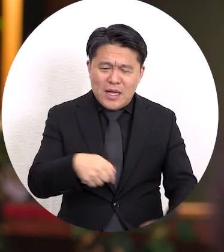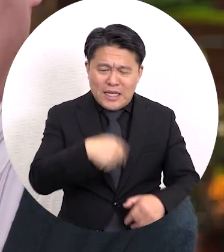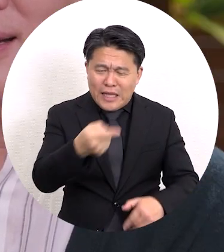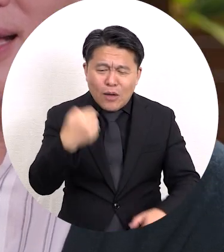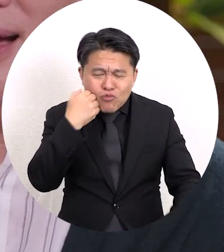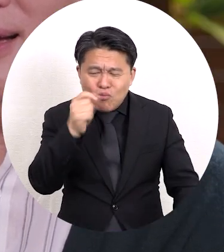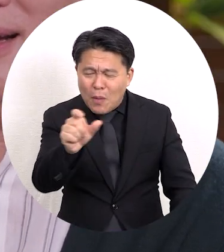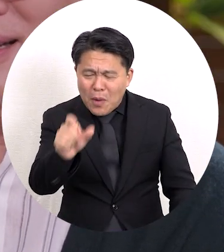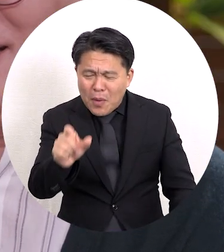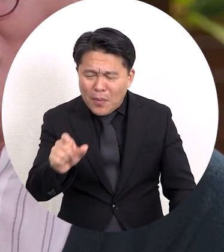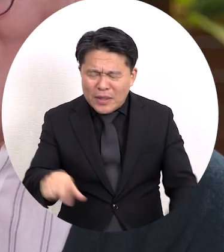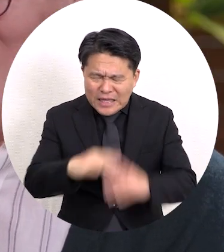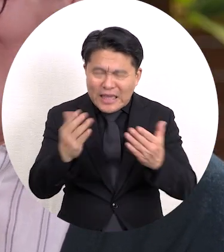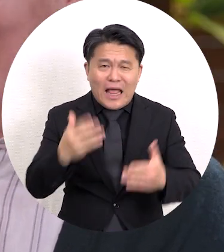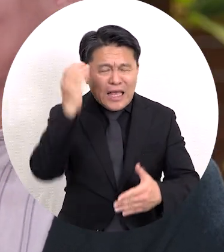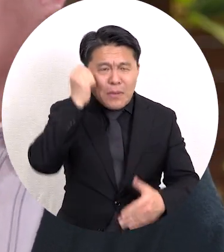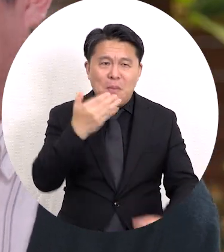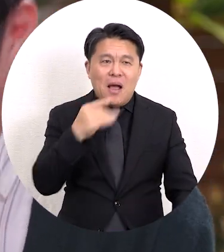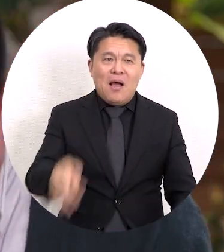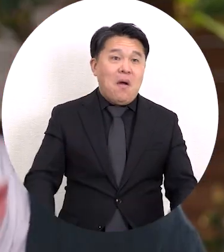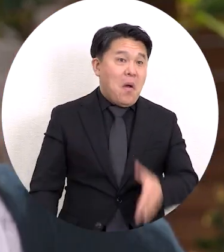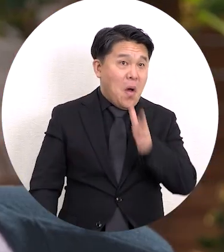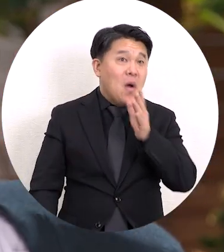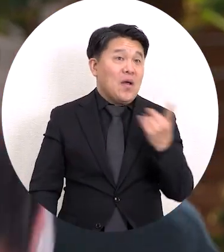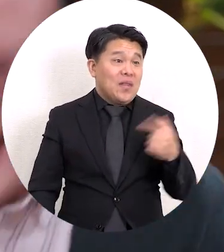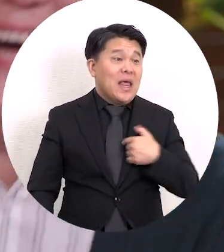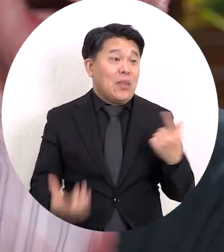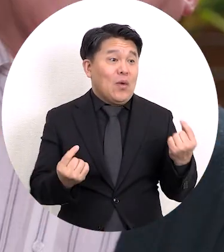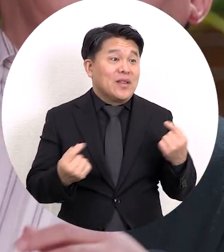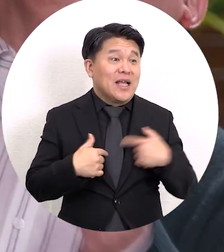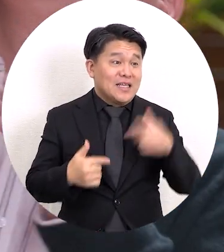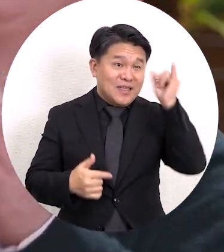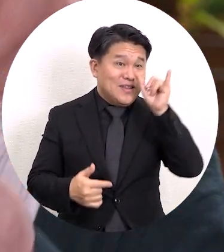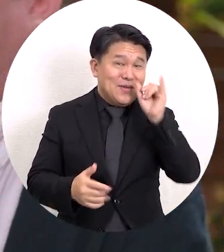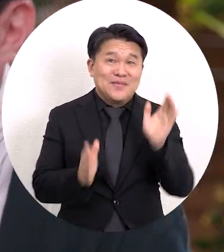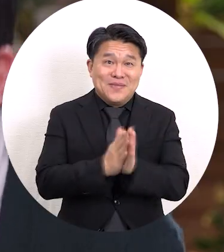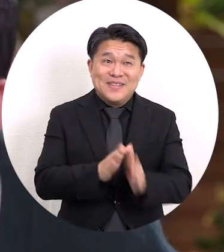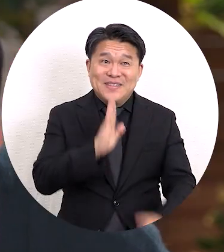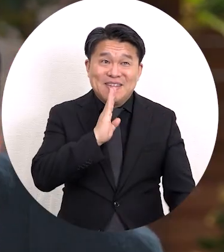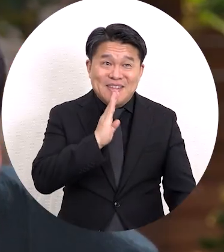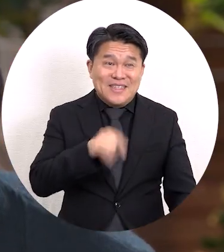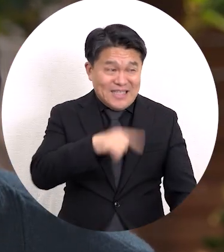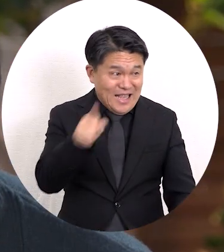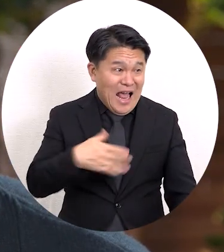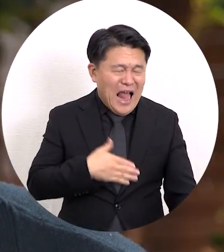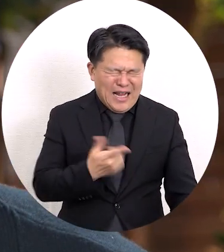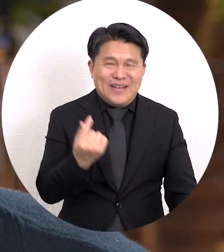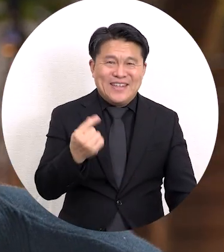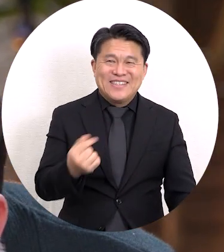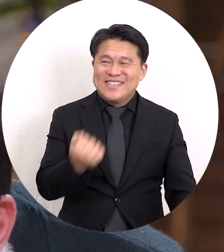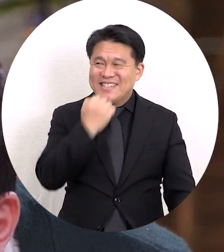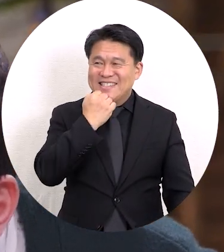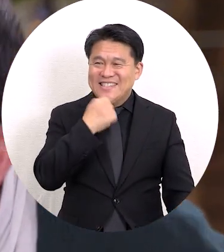Judges, Ruth, 1 Samuel, 2 Samuel. 1 Kings, 2 Kings, 1 Chronicles, 2 Chronicles.